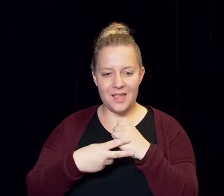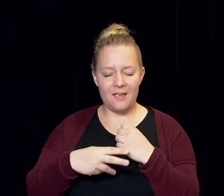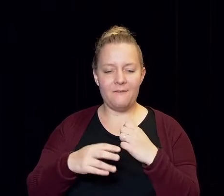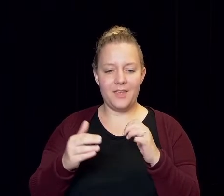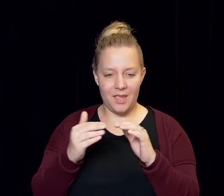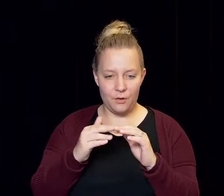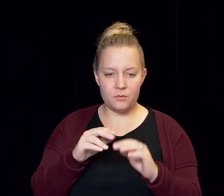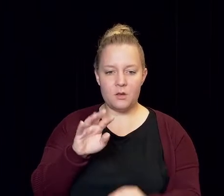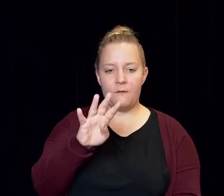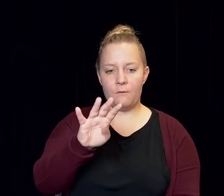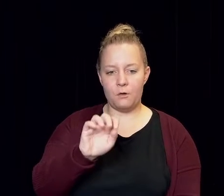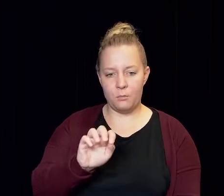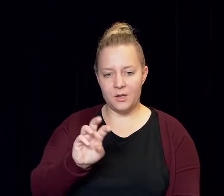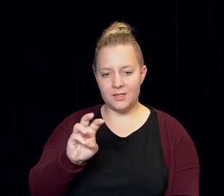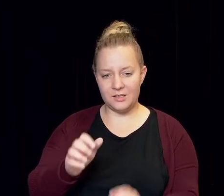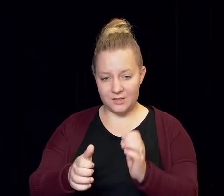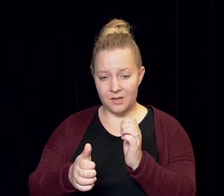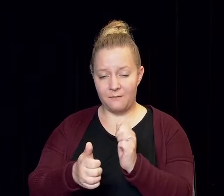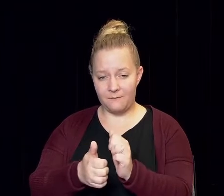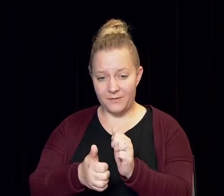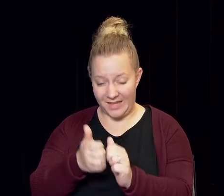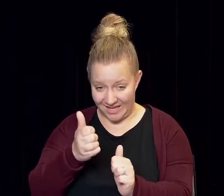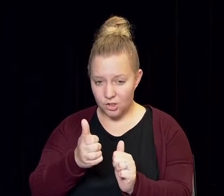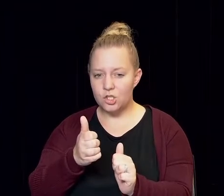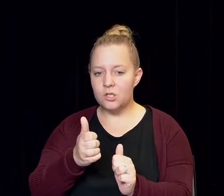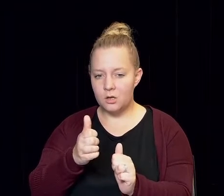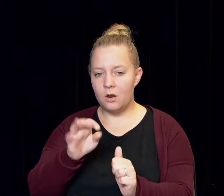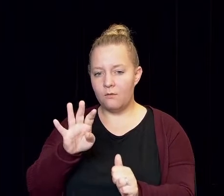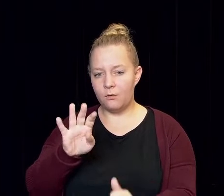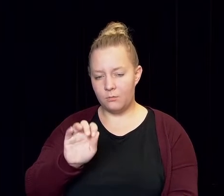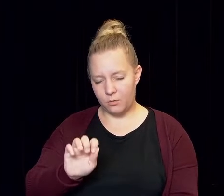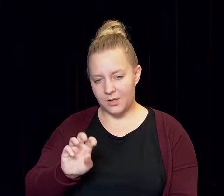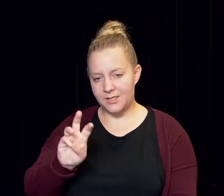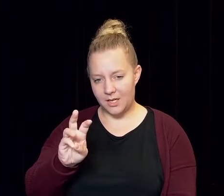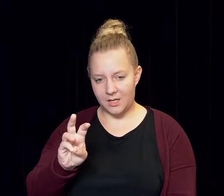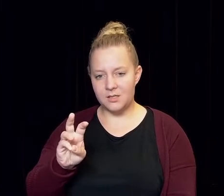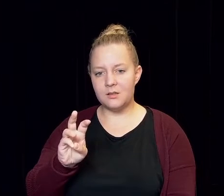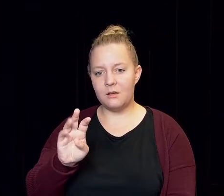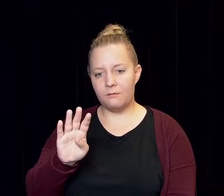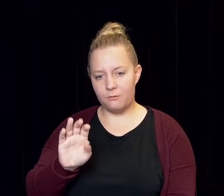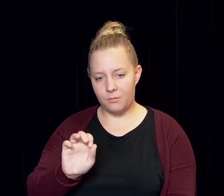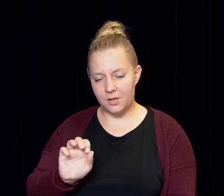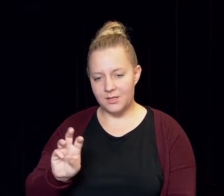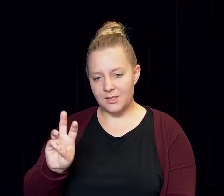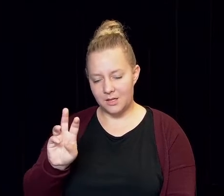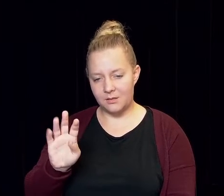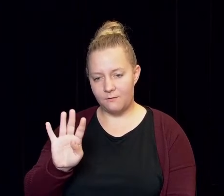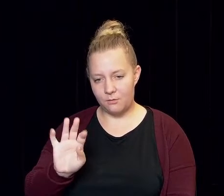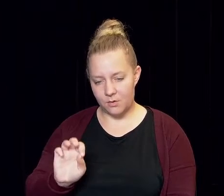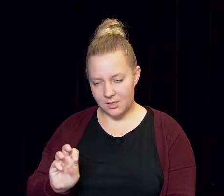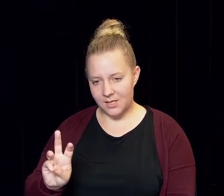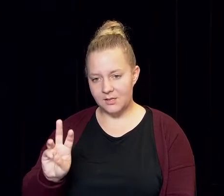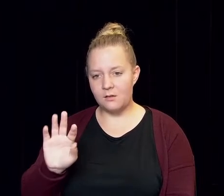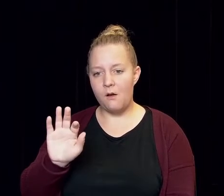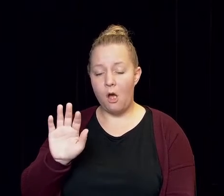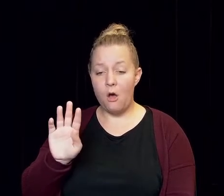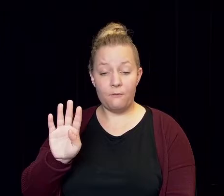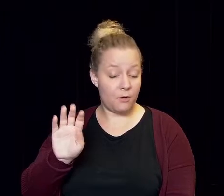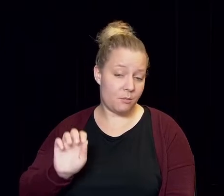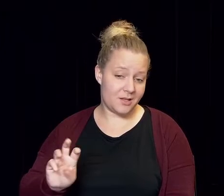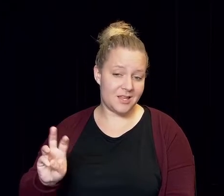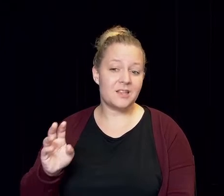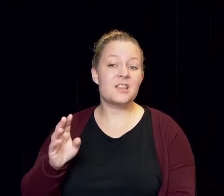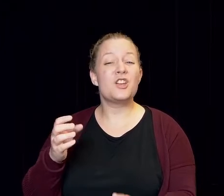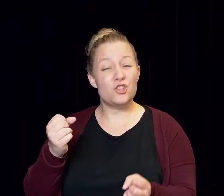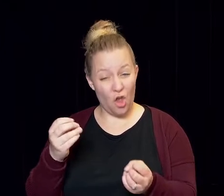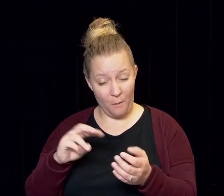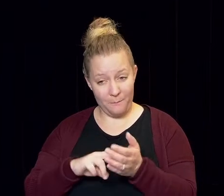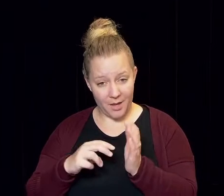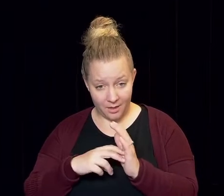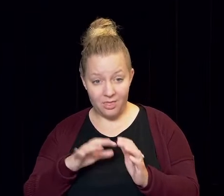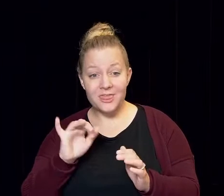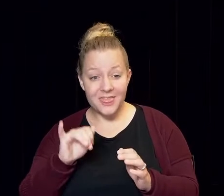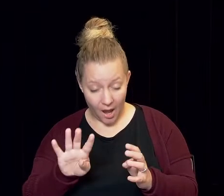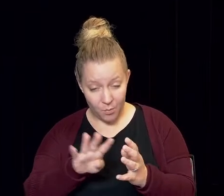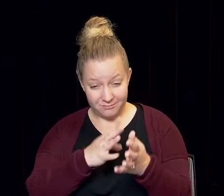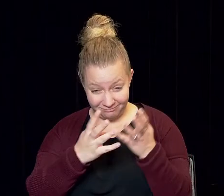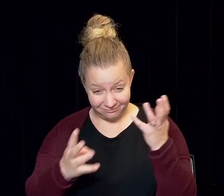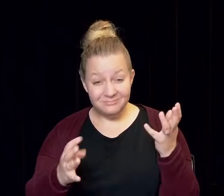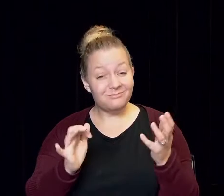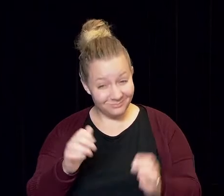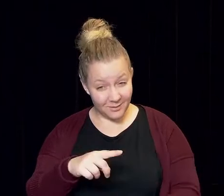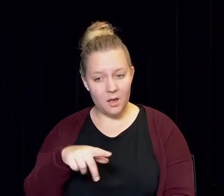for each one of these. 4.6 and 4.6, 4.6 So therefore, you would say this one is proportional. And then up